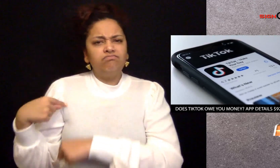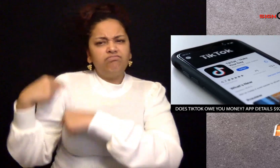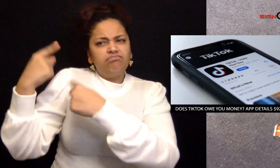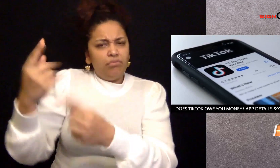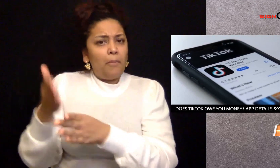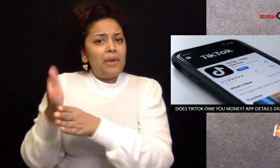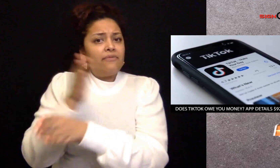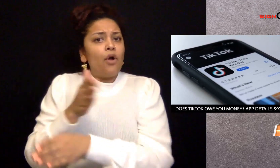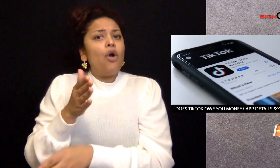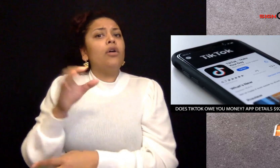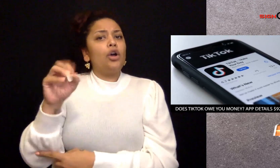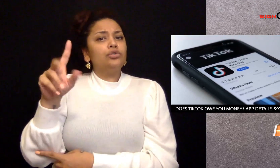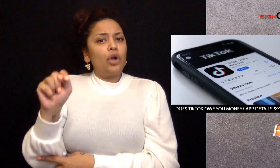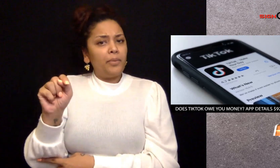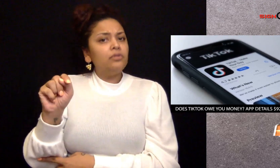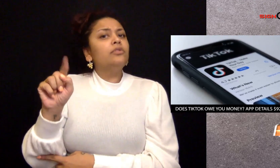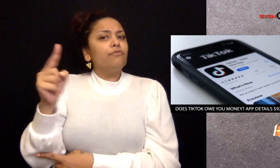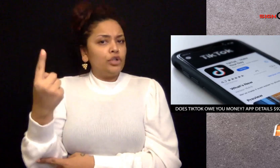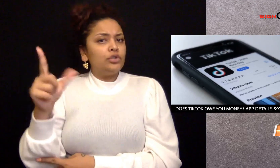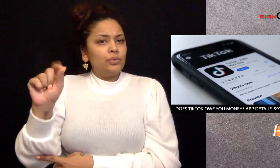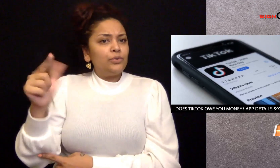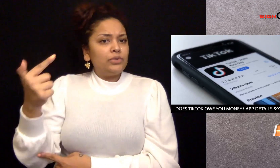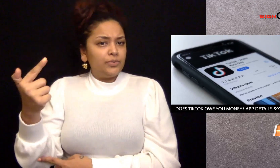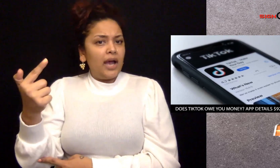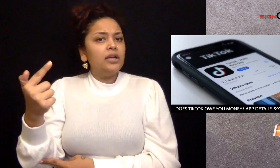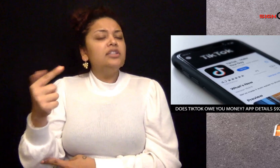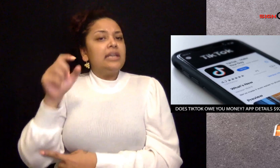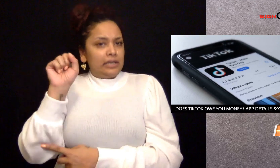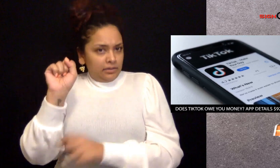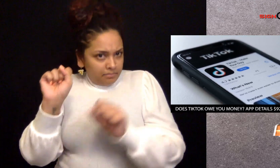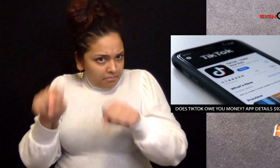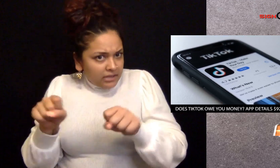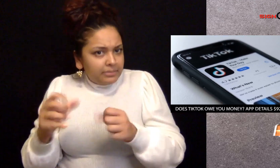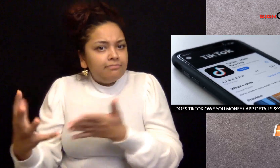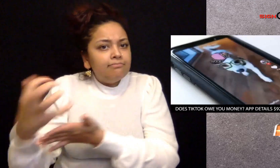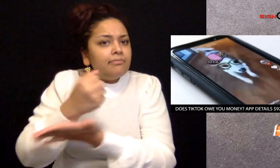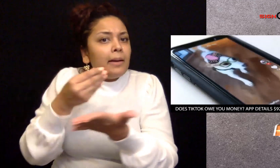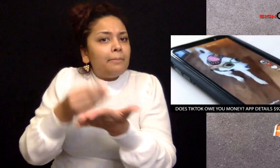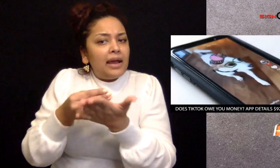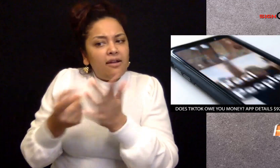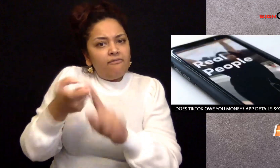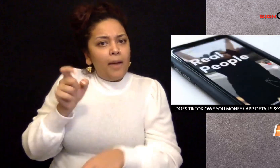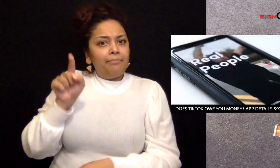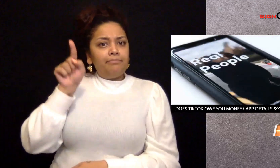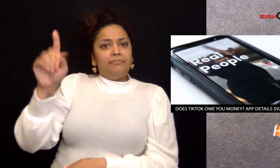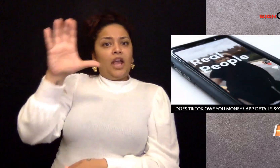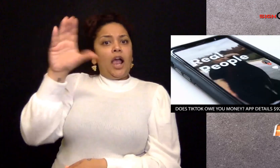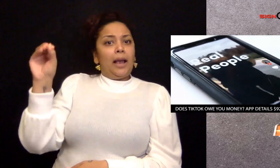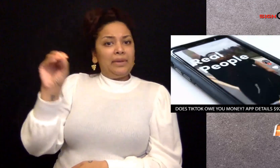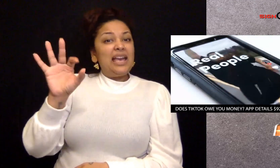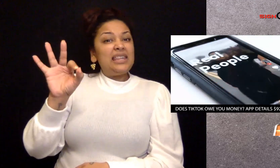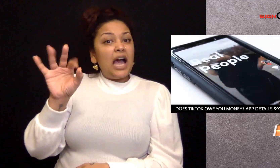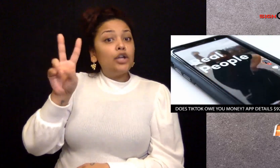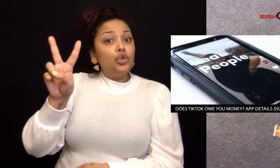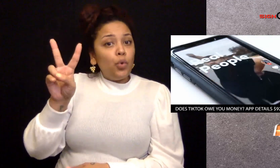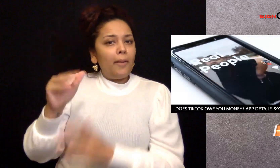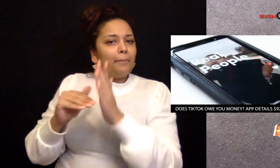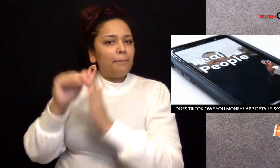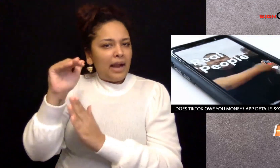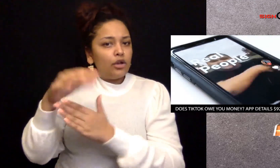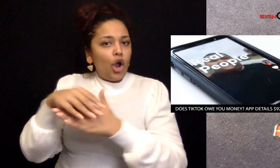people who have been using tiktok since before October 1, 2021 could be entitled to money